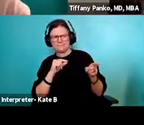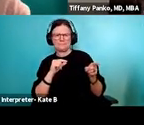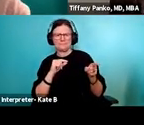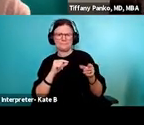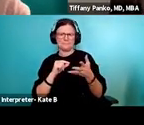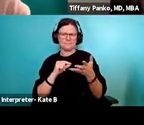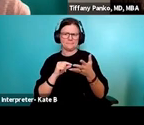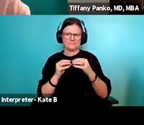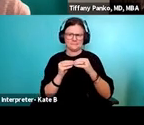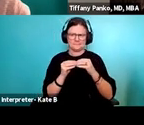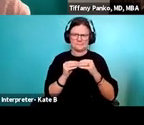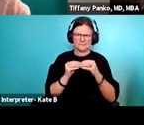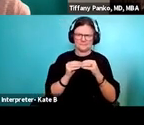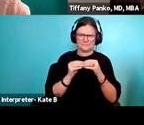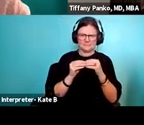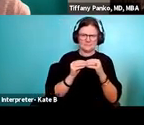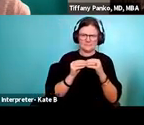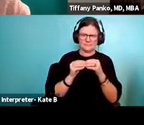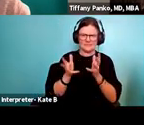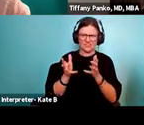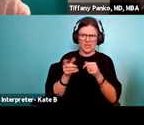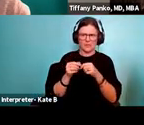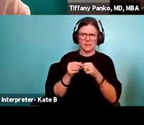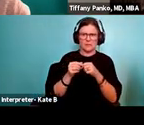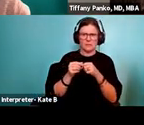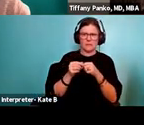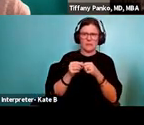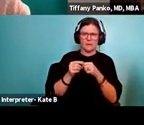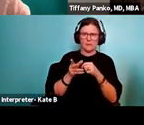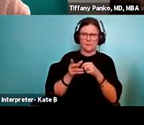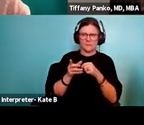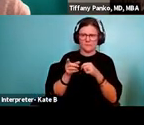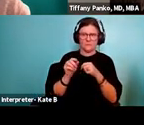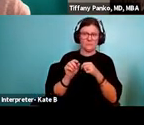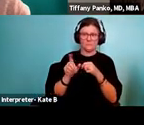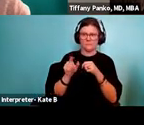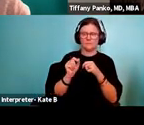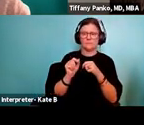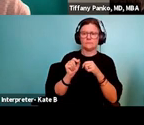can see what is in the chat that I have been through, but basically people are putting